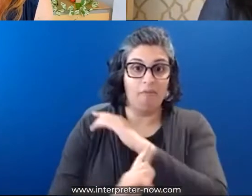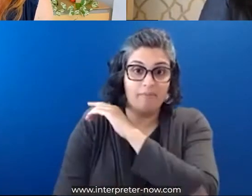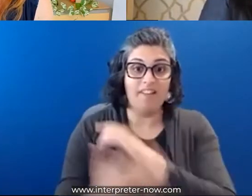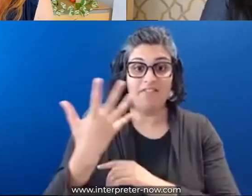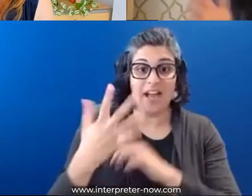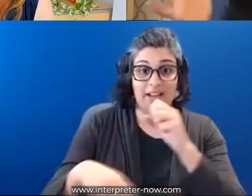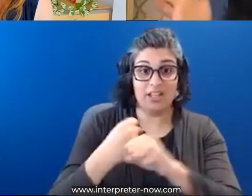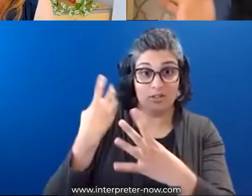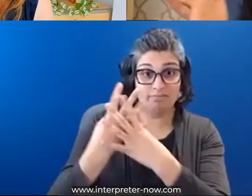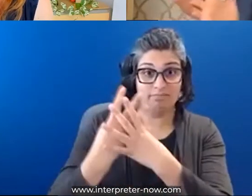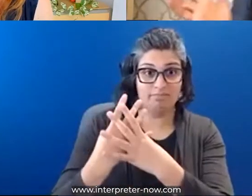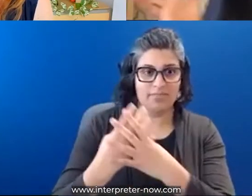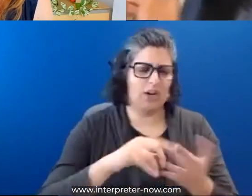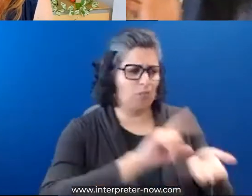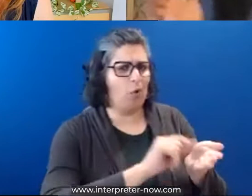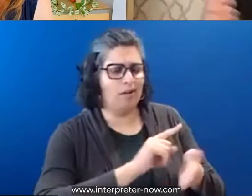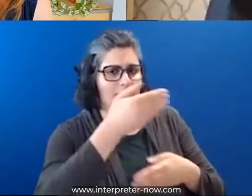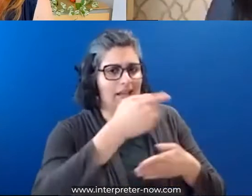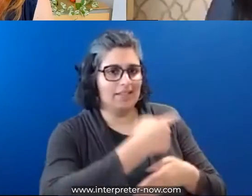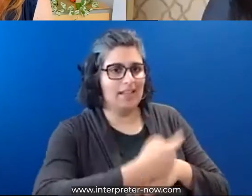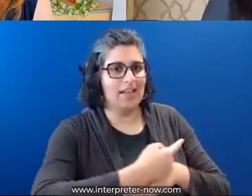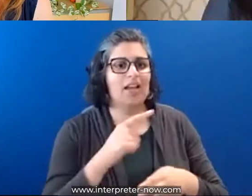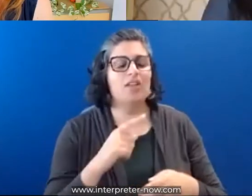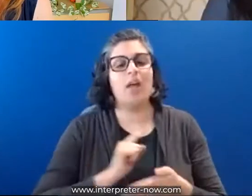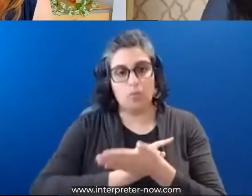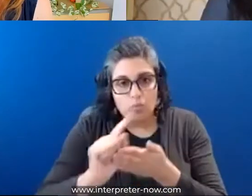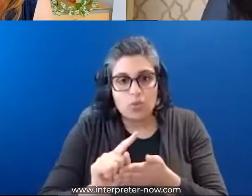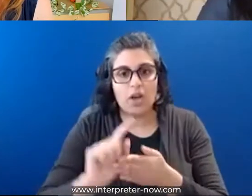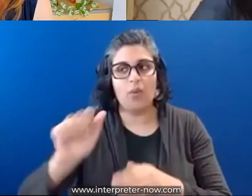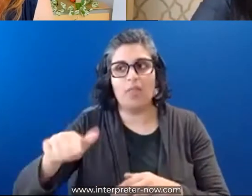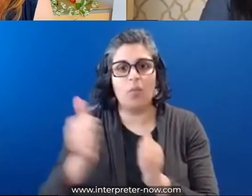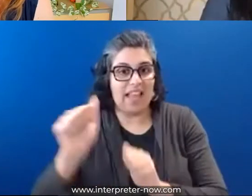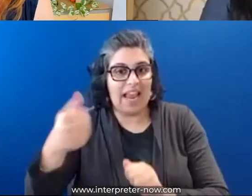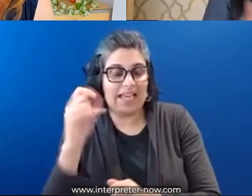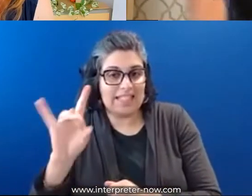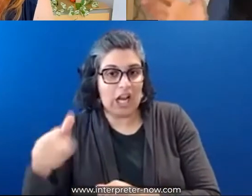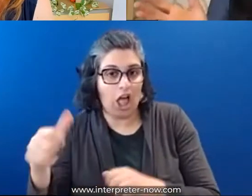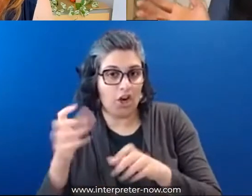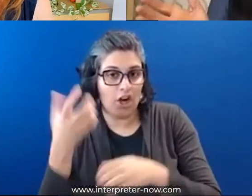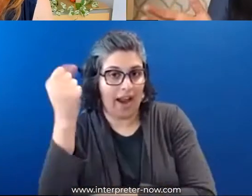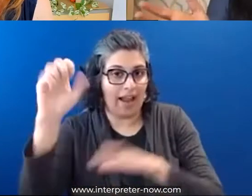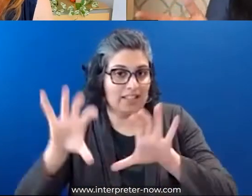And after a week, a little more than a week in prison with 18 other activist and when I was deported, it was an international news story.